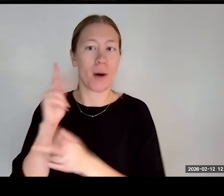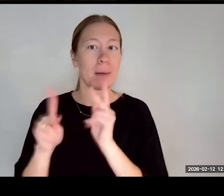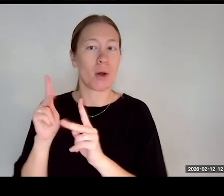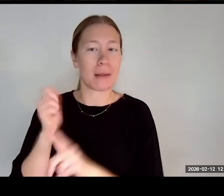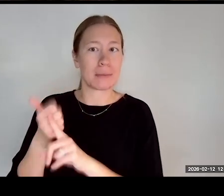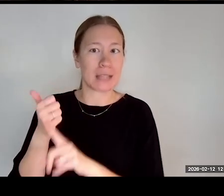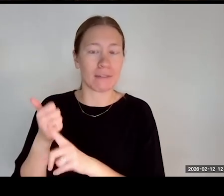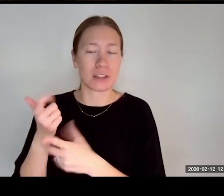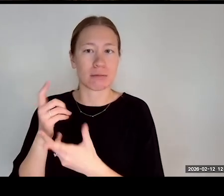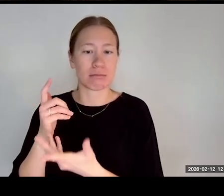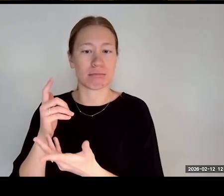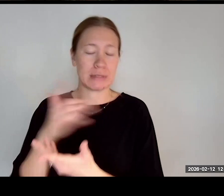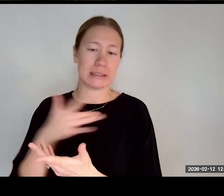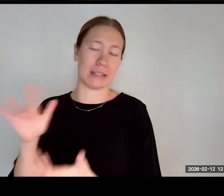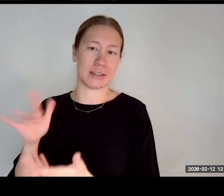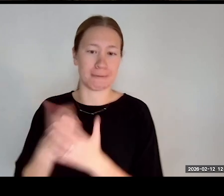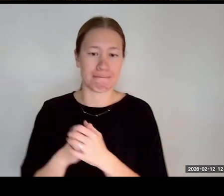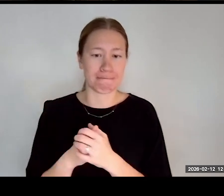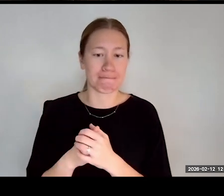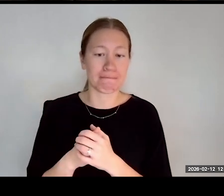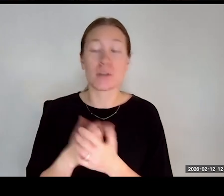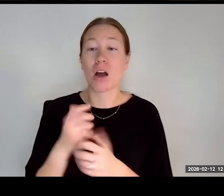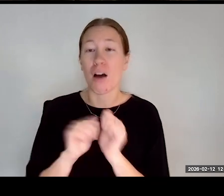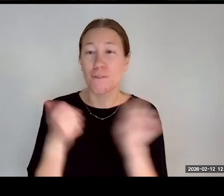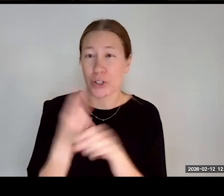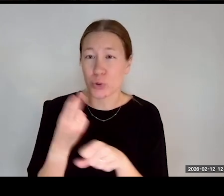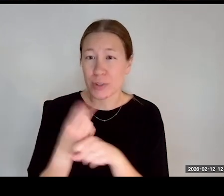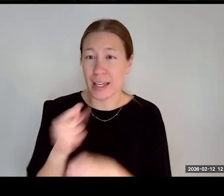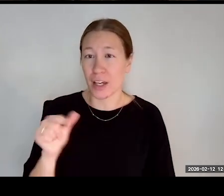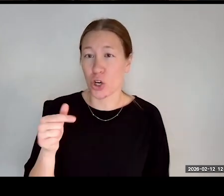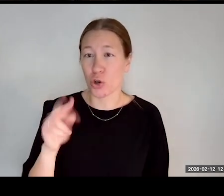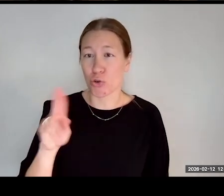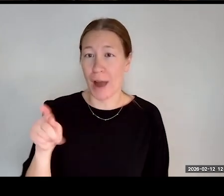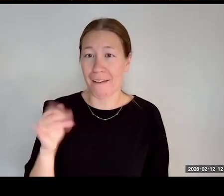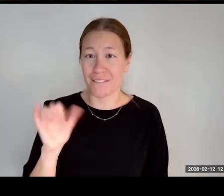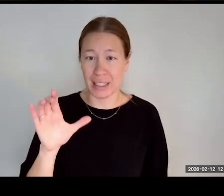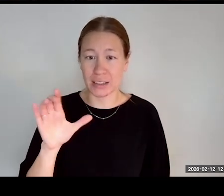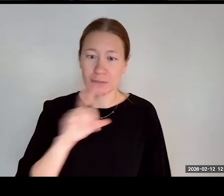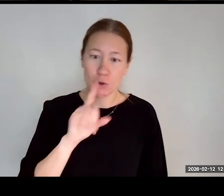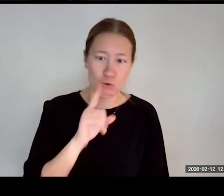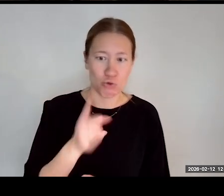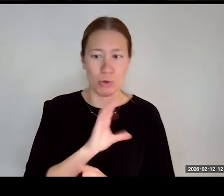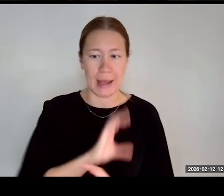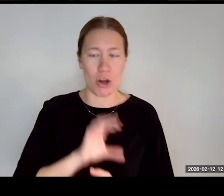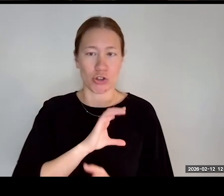And then we also wanna avoid using graphics that replace true characters. So we don't wanna use a graphic in place of a bullet for a list